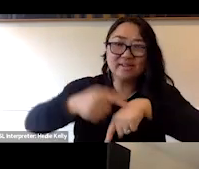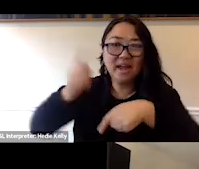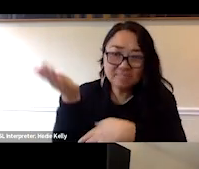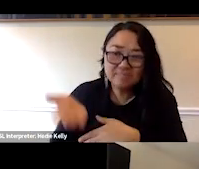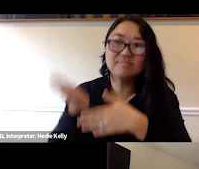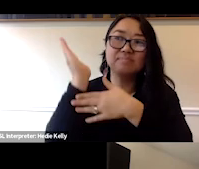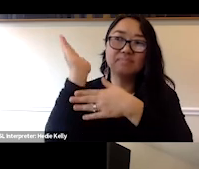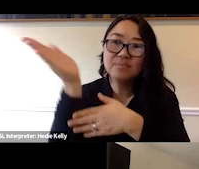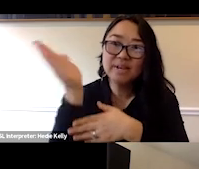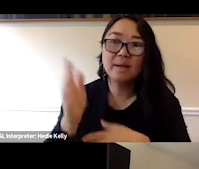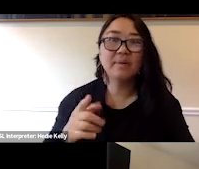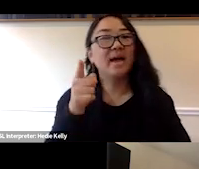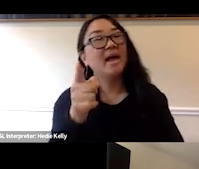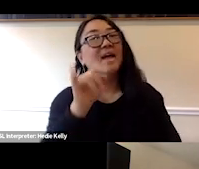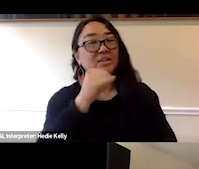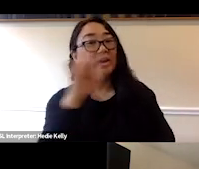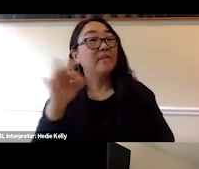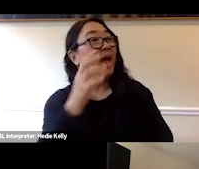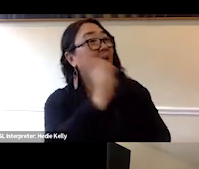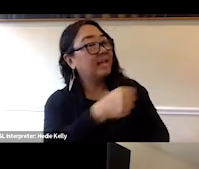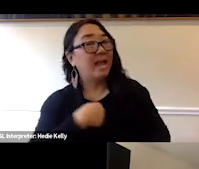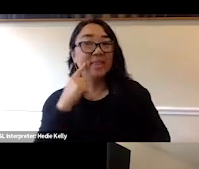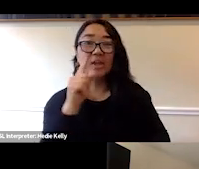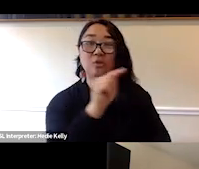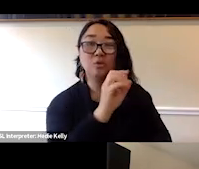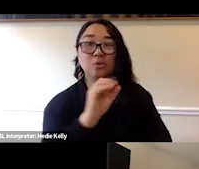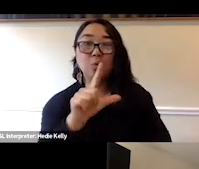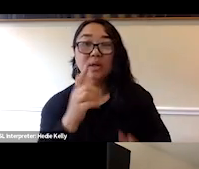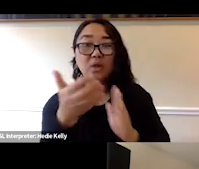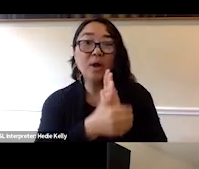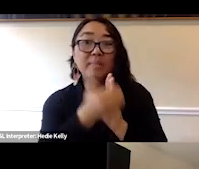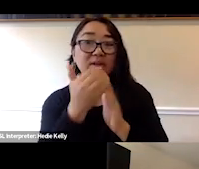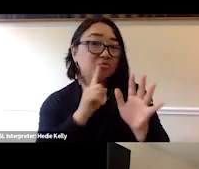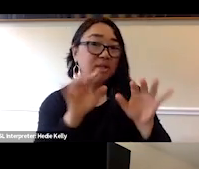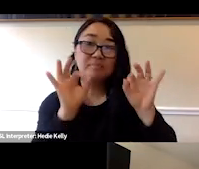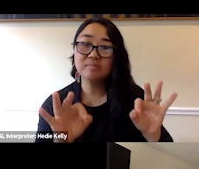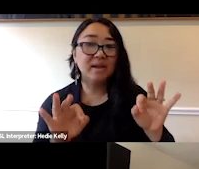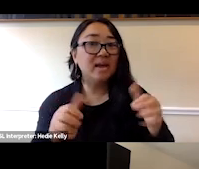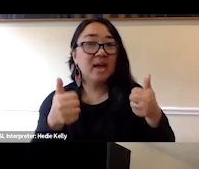I think that tools and automation can get you so far, but it can exist on its own. And certainly